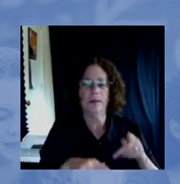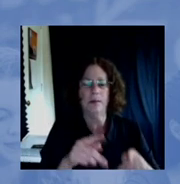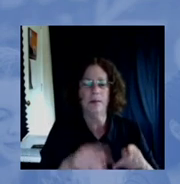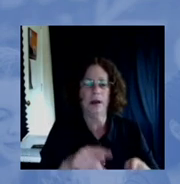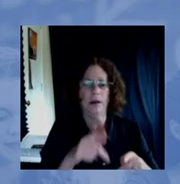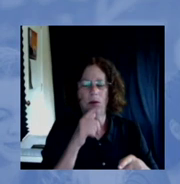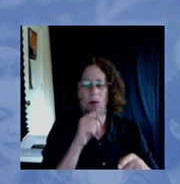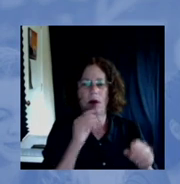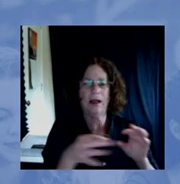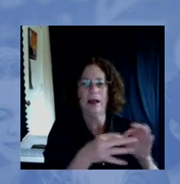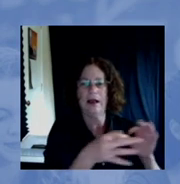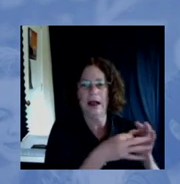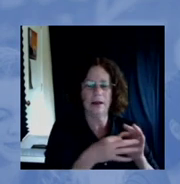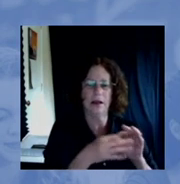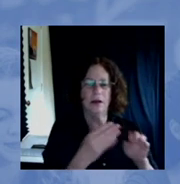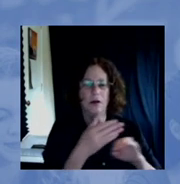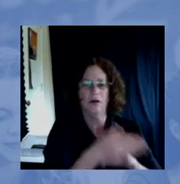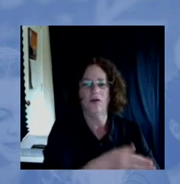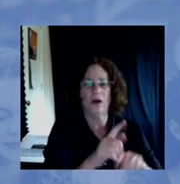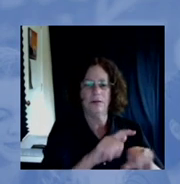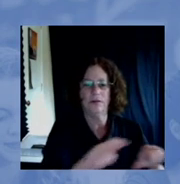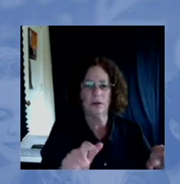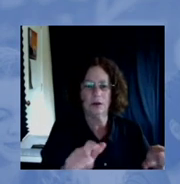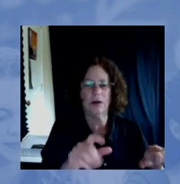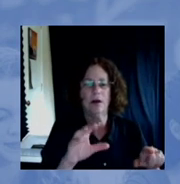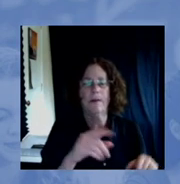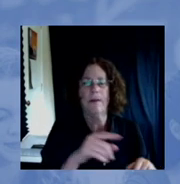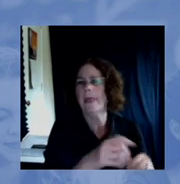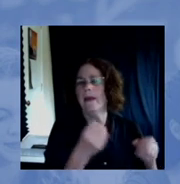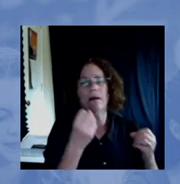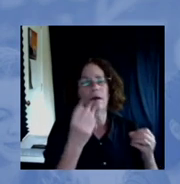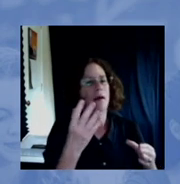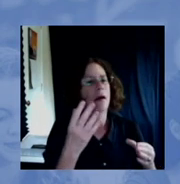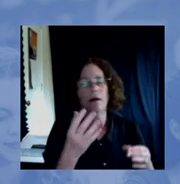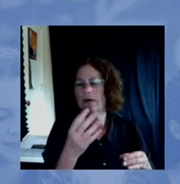ACROSS ALL DIFFERENT TYPES OF ZIP CODES EVERYONE NATURALLY IS GOING TO PULL RESOURCES AND WANT